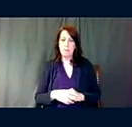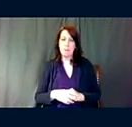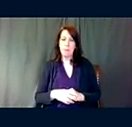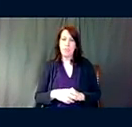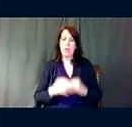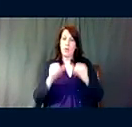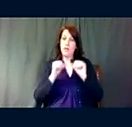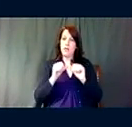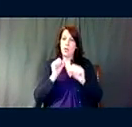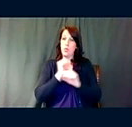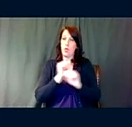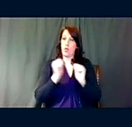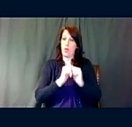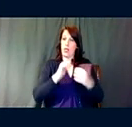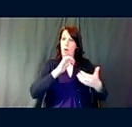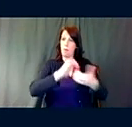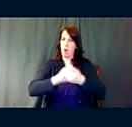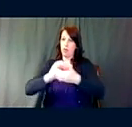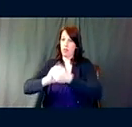SCIENCE RESEARCH. WE'VE CONTINUED TO WORK WITH OUR